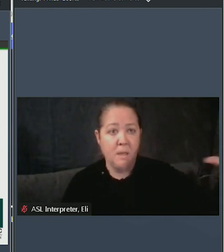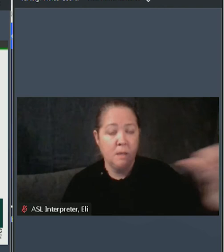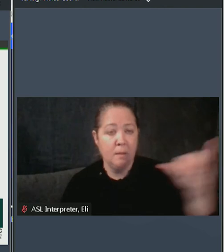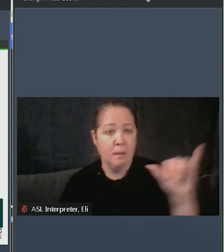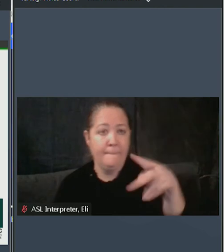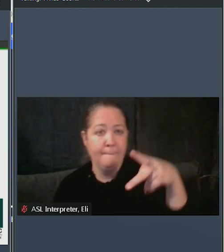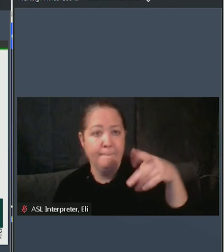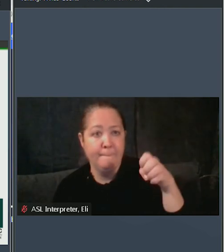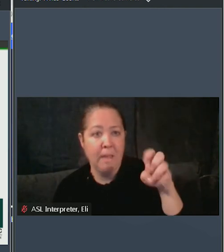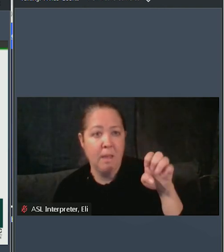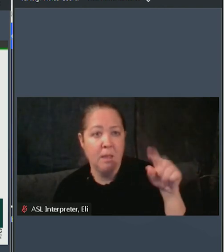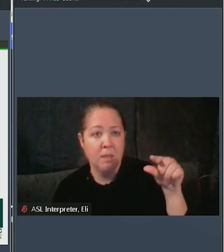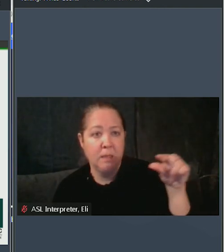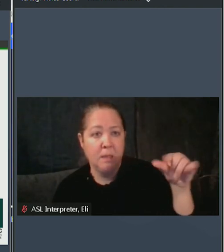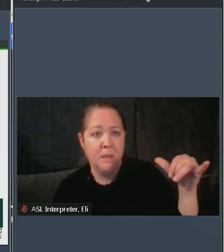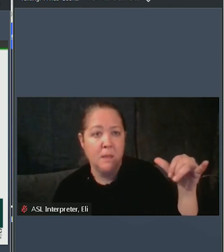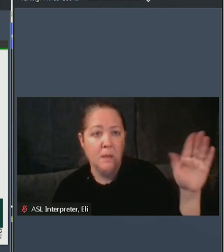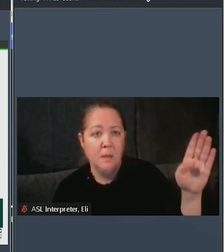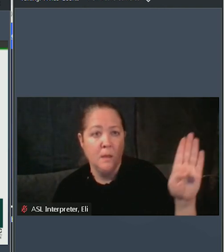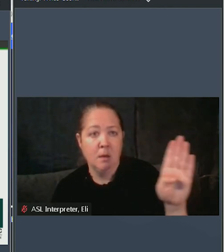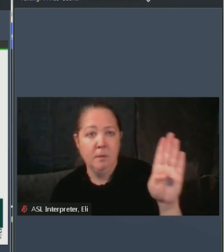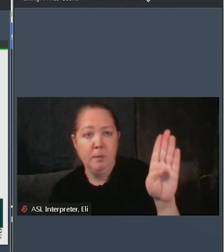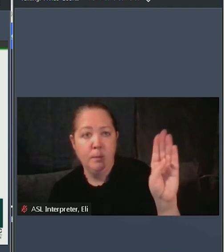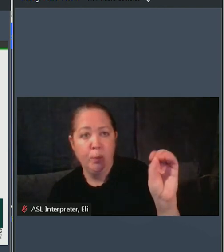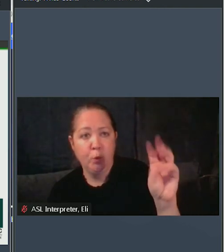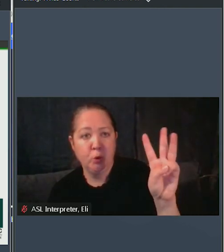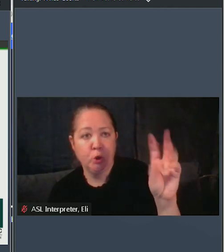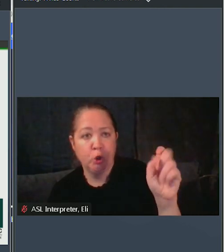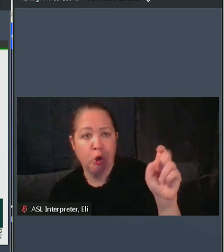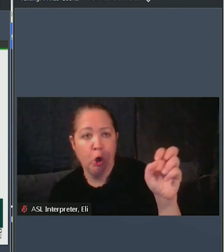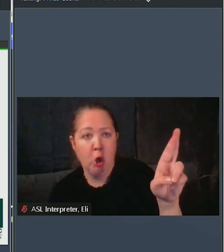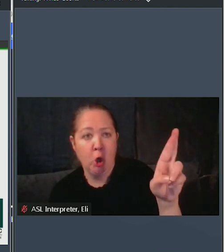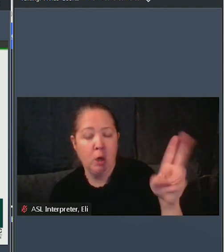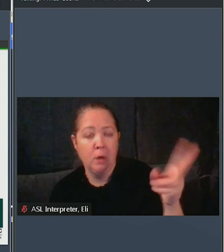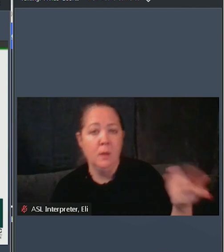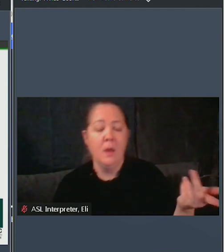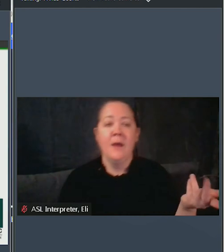Mr. Nelson said he, his, the people that he represents had wanted to wait until the